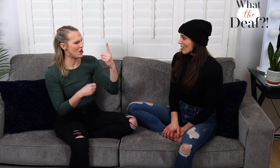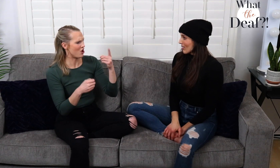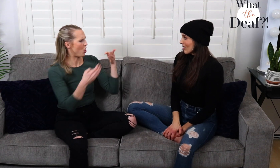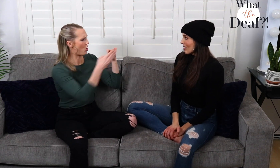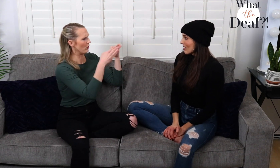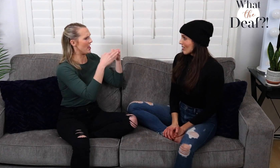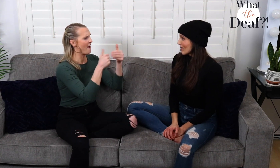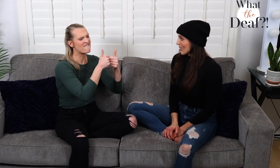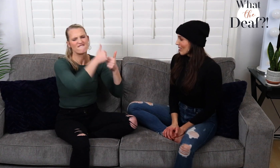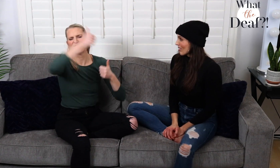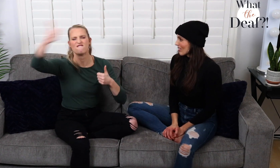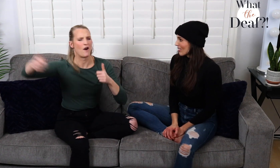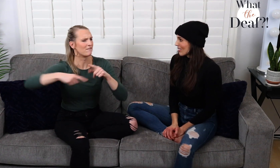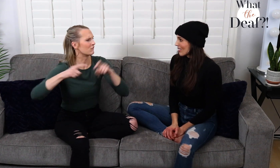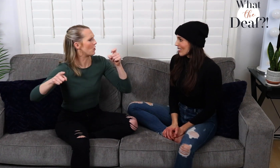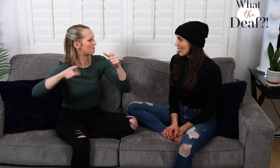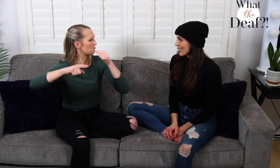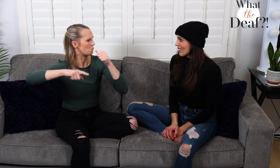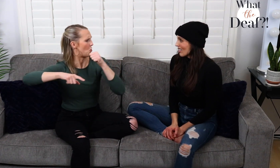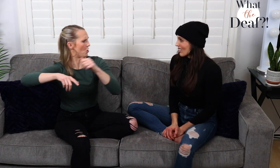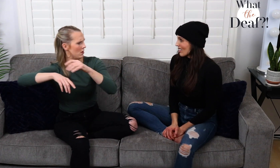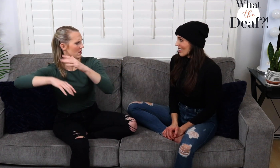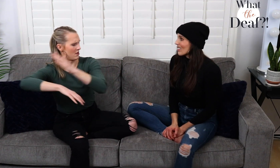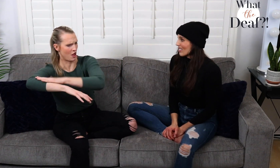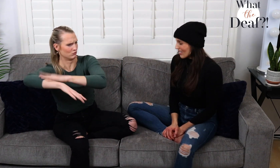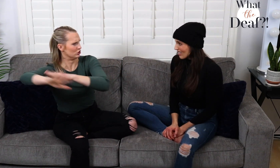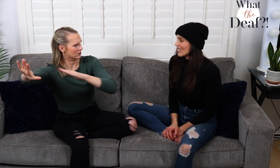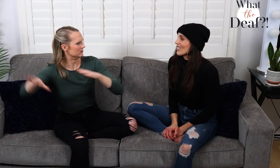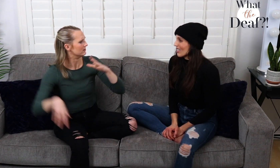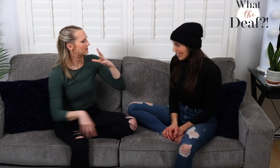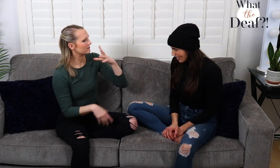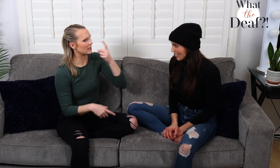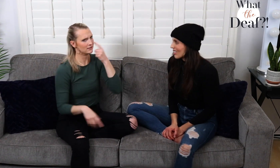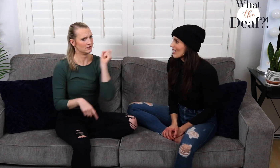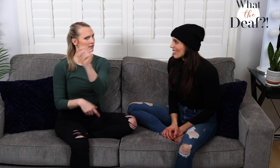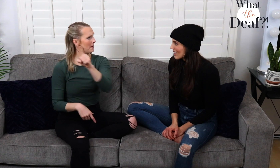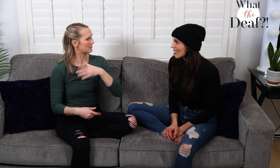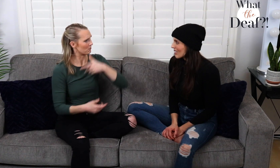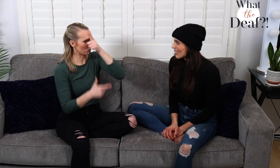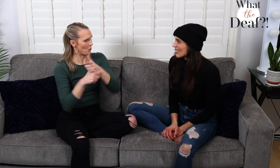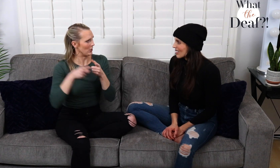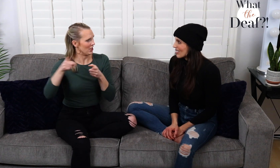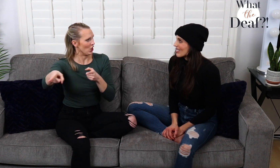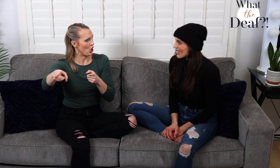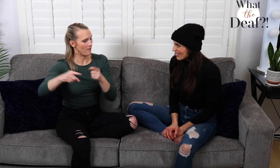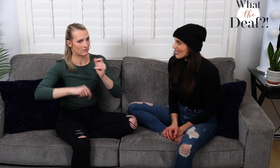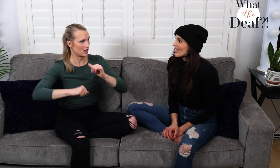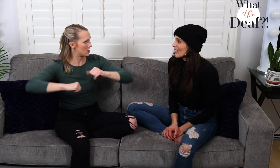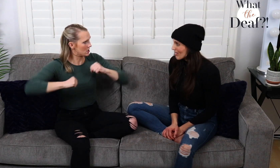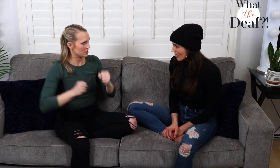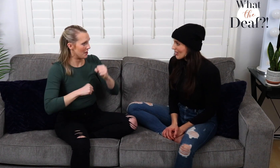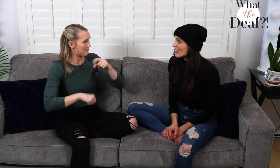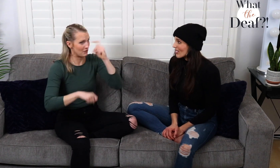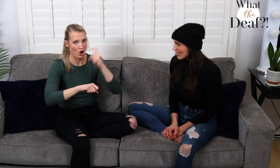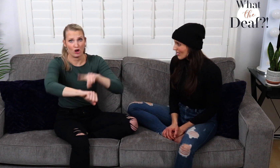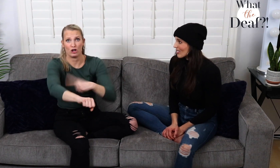we were back in a corner far away from the bar and I saw my brother up there and I'm like perfect